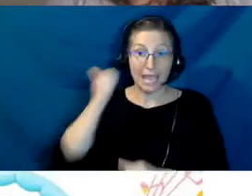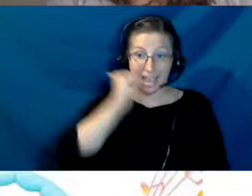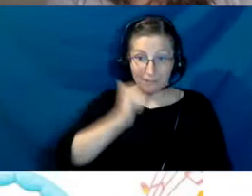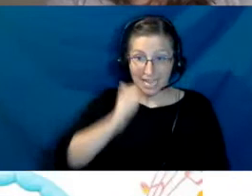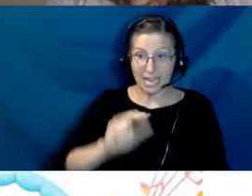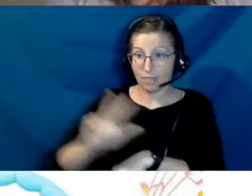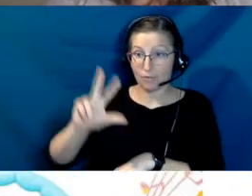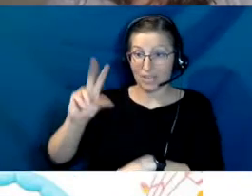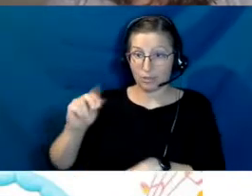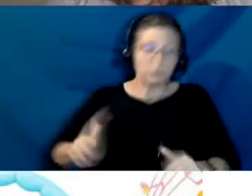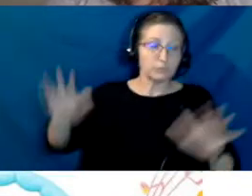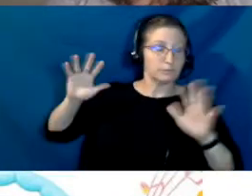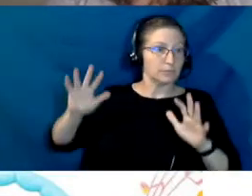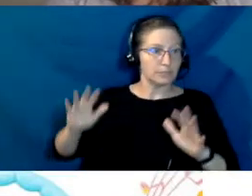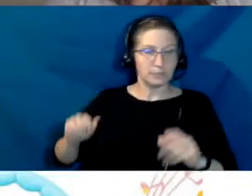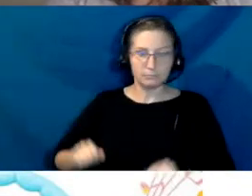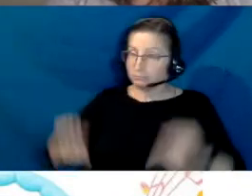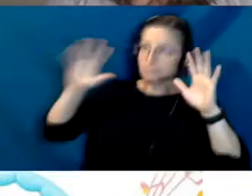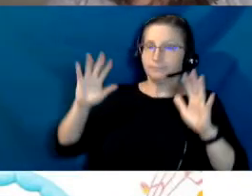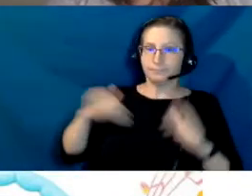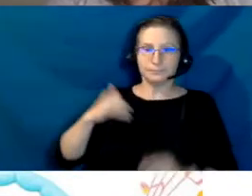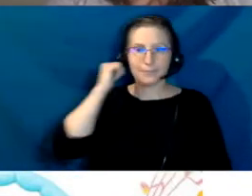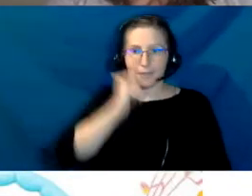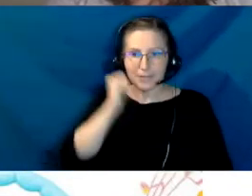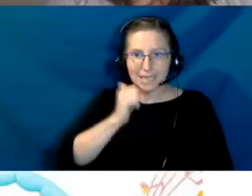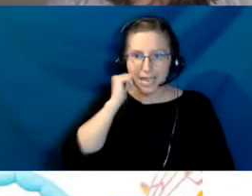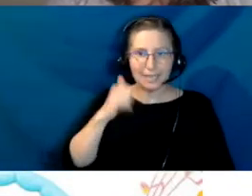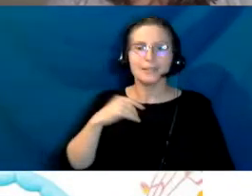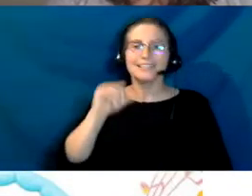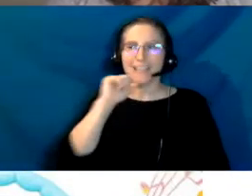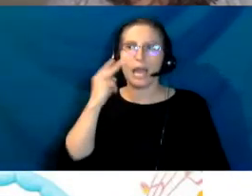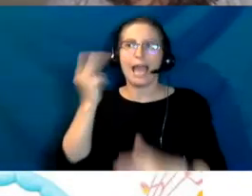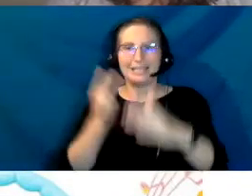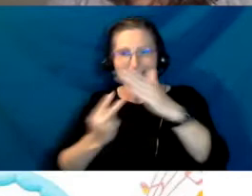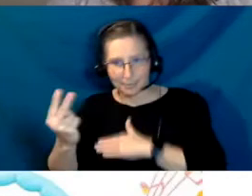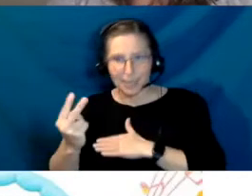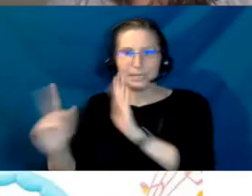that child startles and can't anticipate that that's the bell ringing to tell them to go